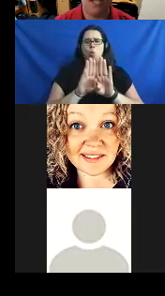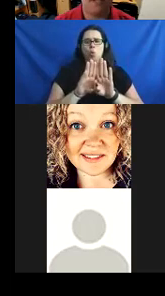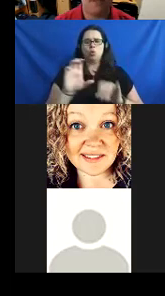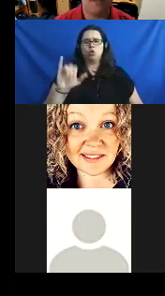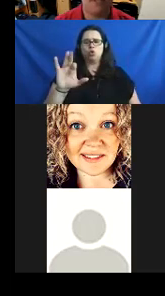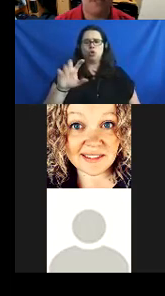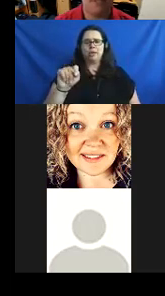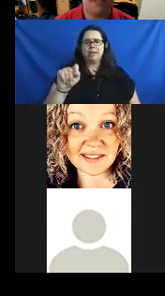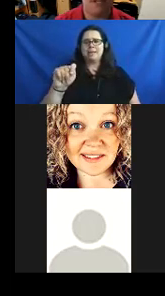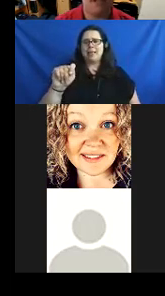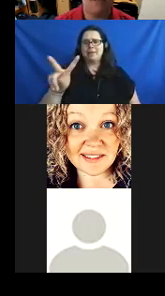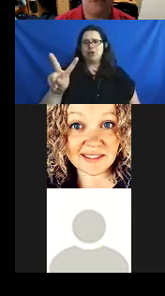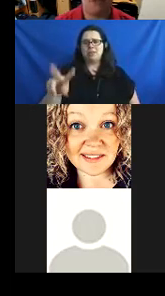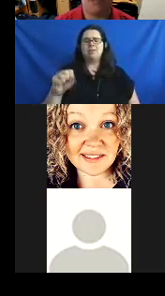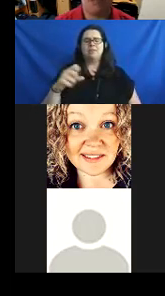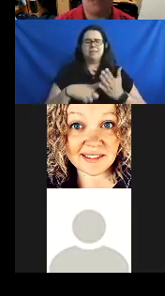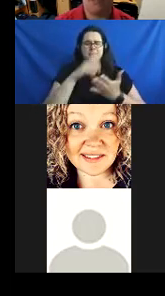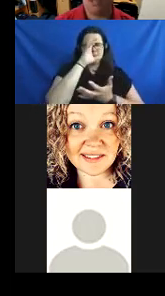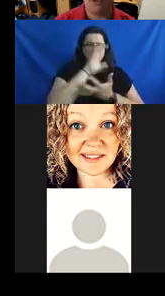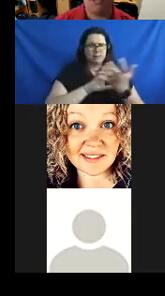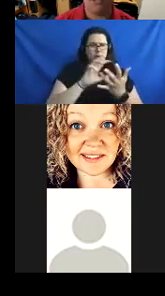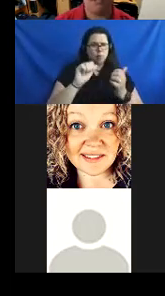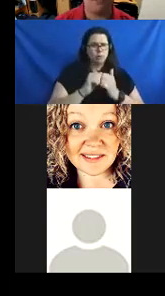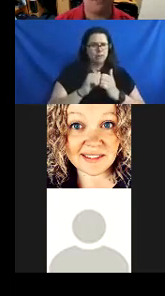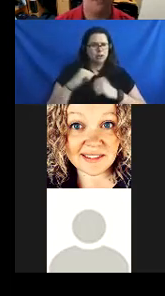SOMETIMES IT'S CONFUSED WITH THE SECURITY SYSTEMS.